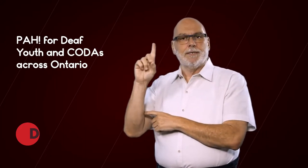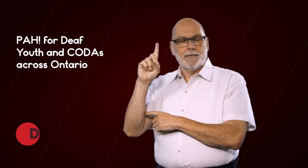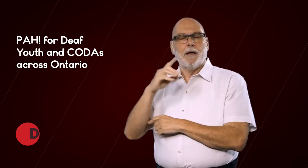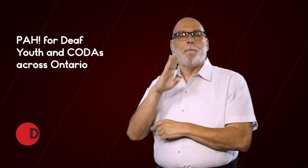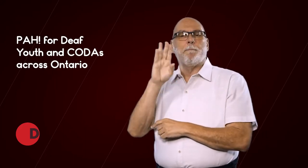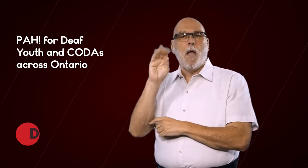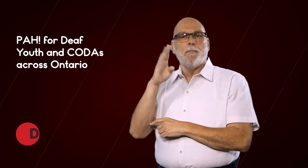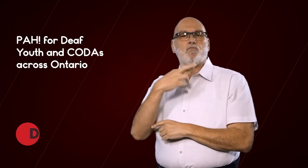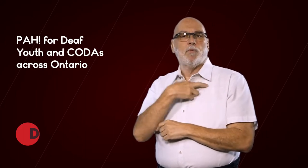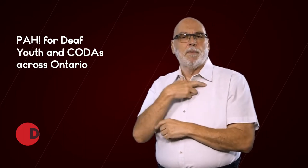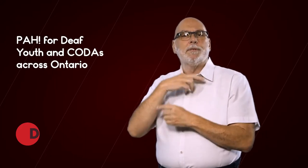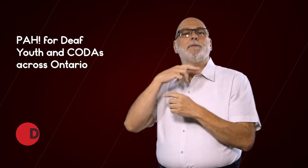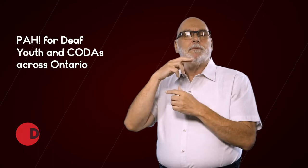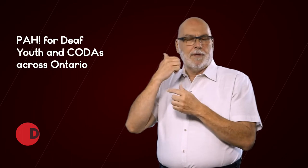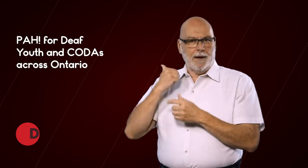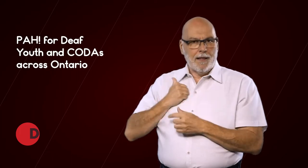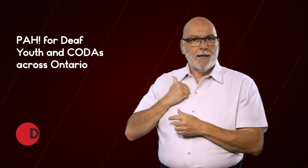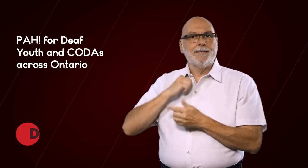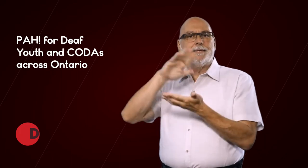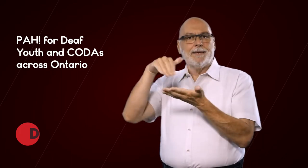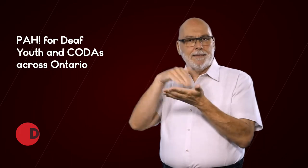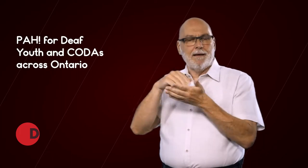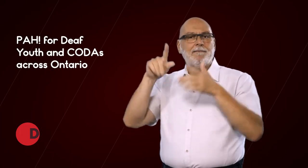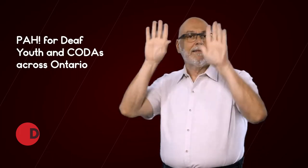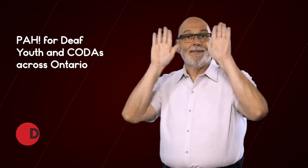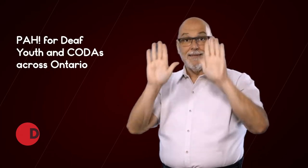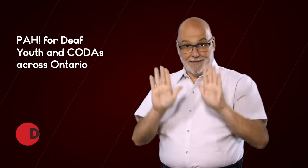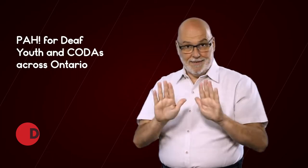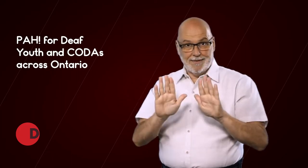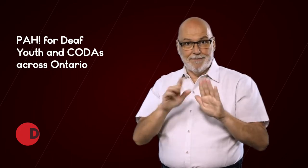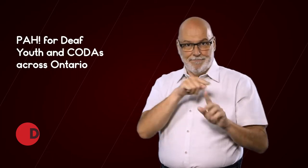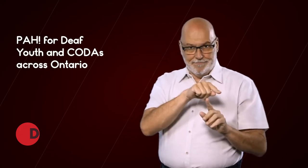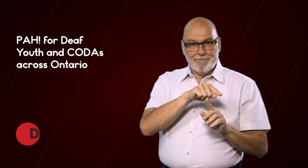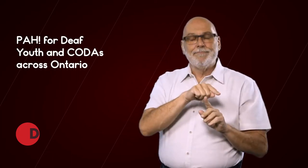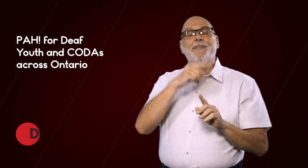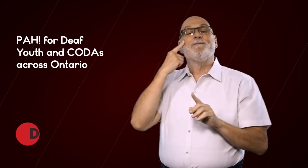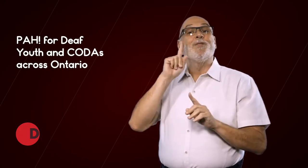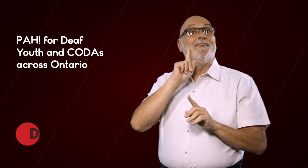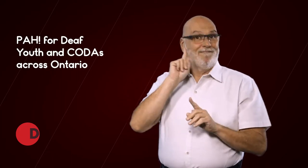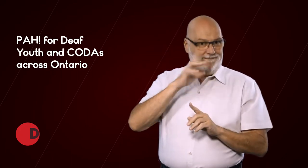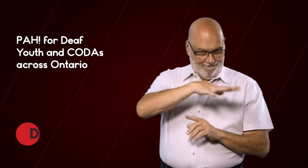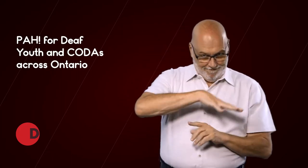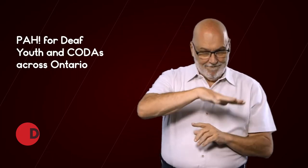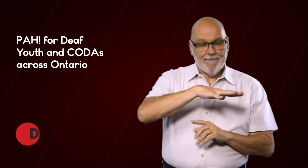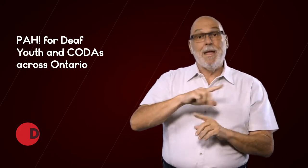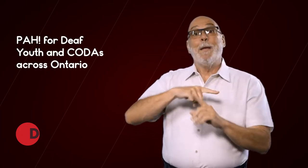Centre of Excellence for the Deaf (BRCCED)